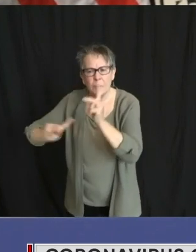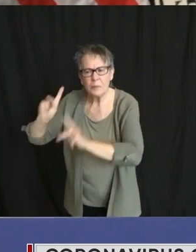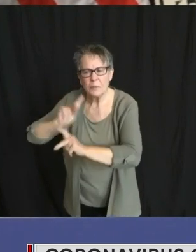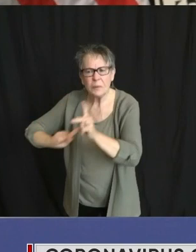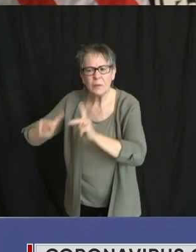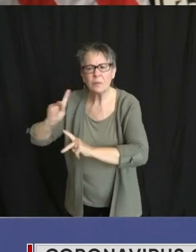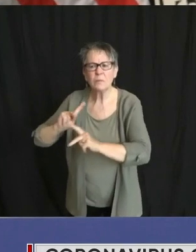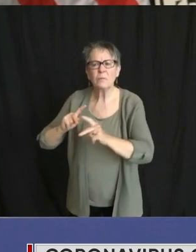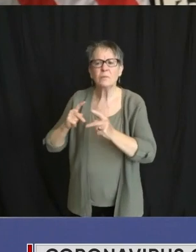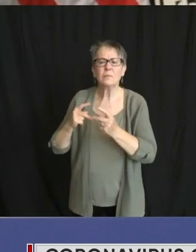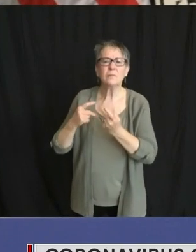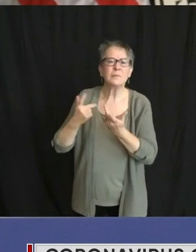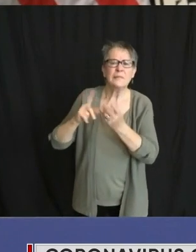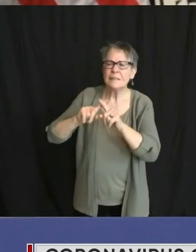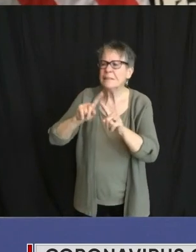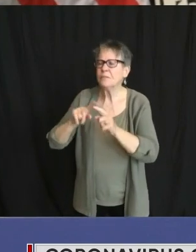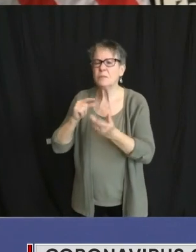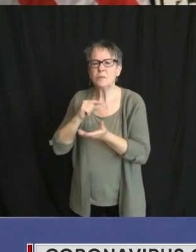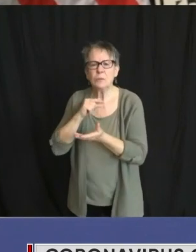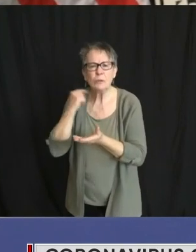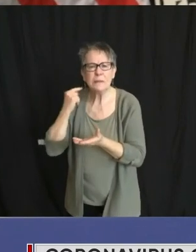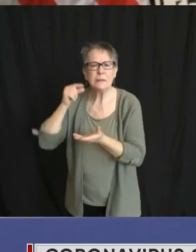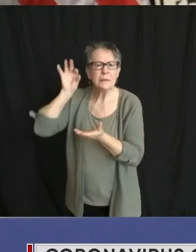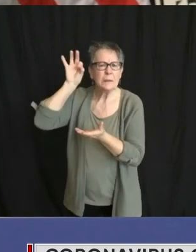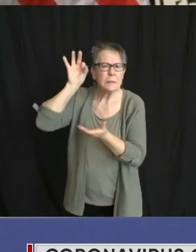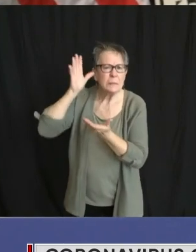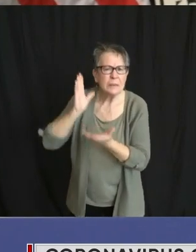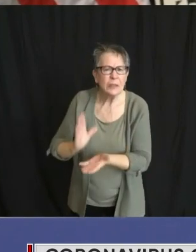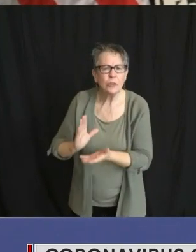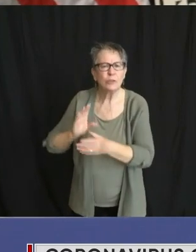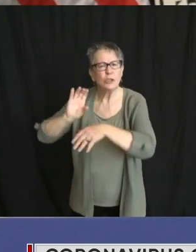OTHER ORGANIZATIONS FOR SOCIAL